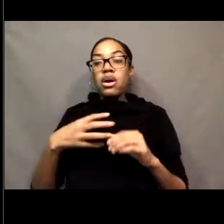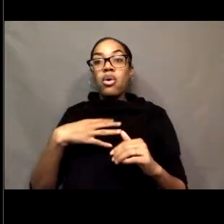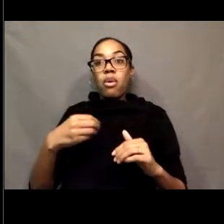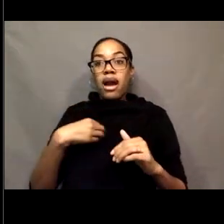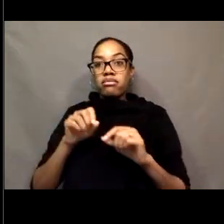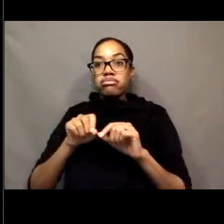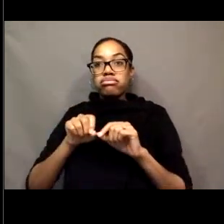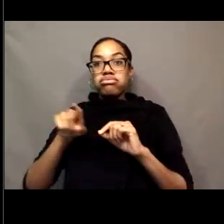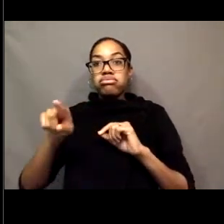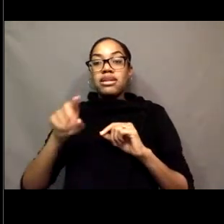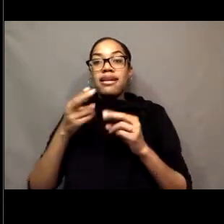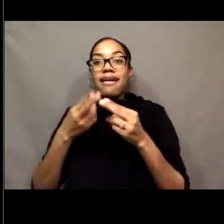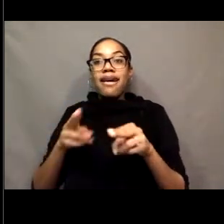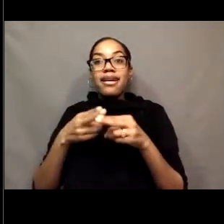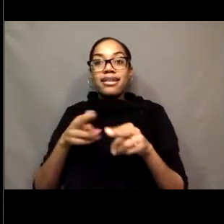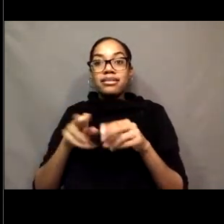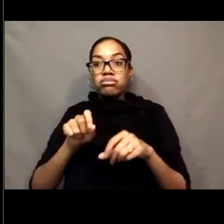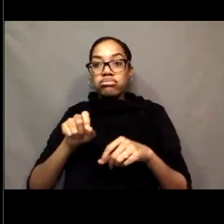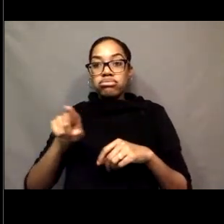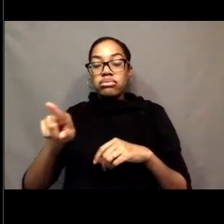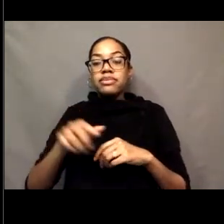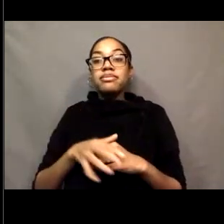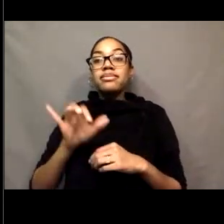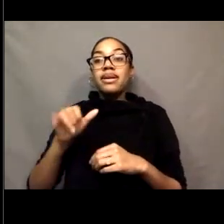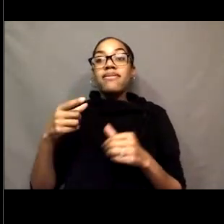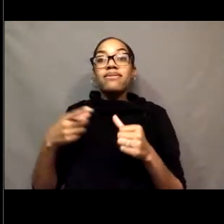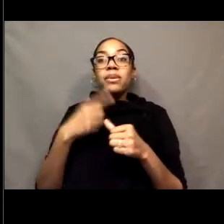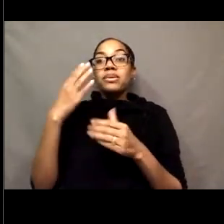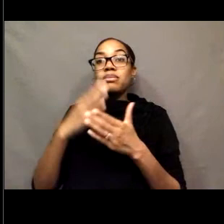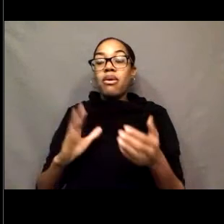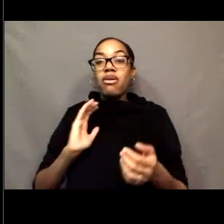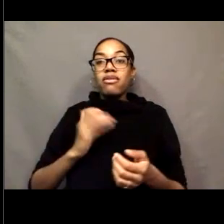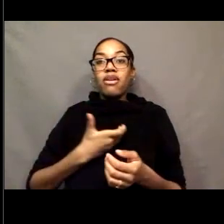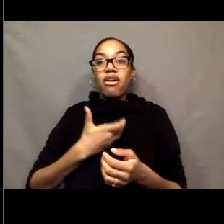And this is the first part of our restoration work.